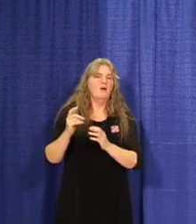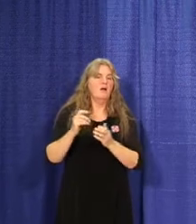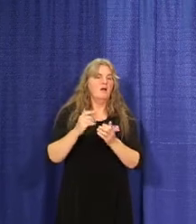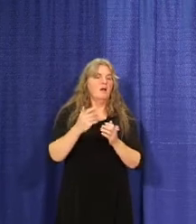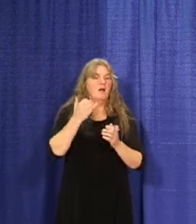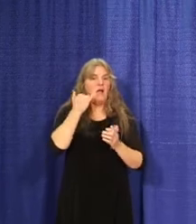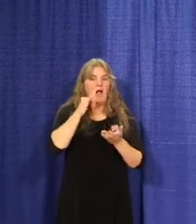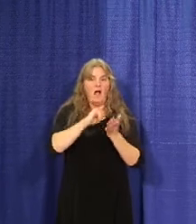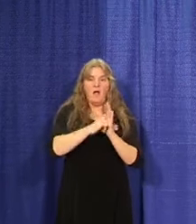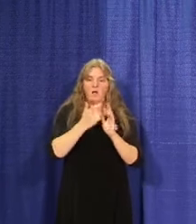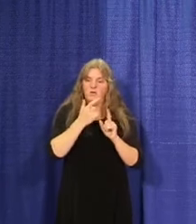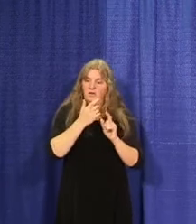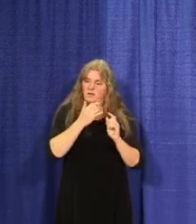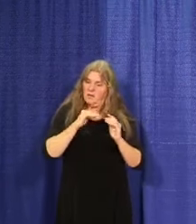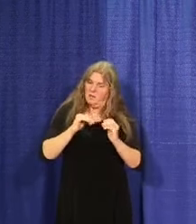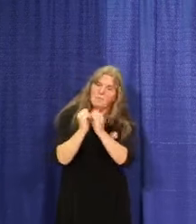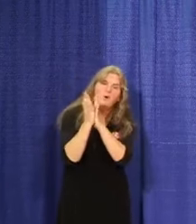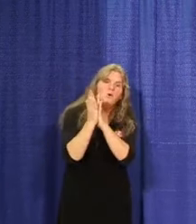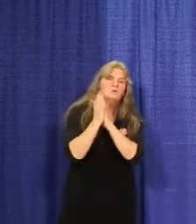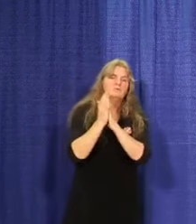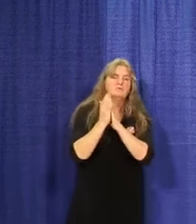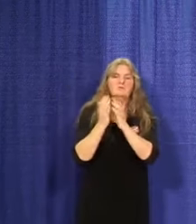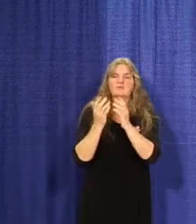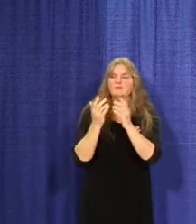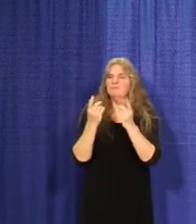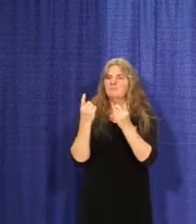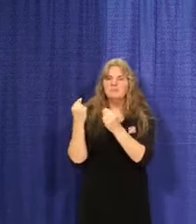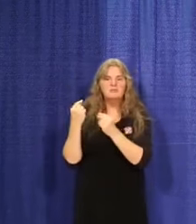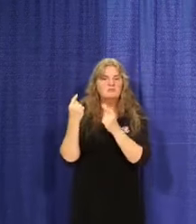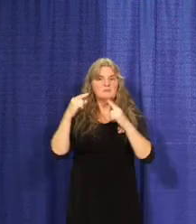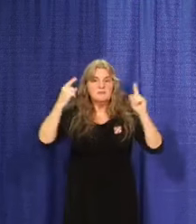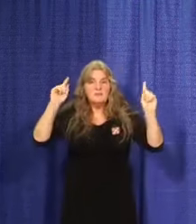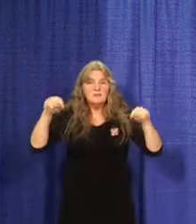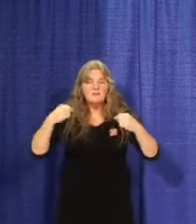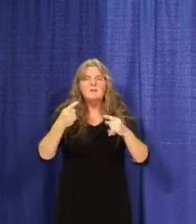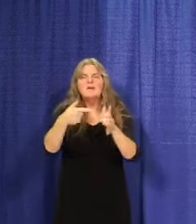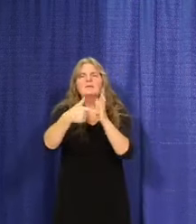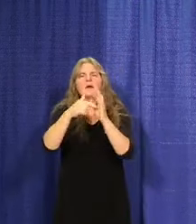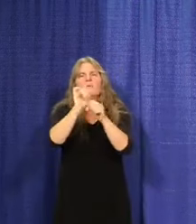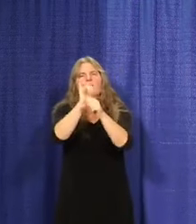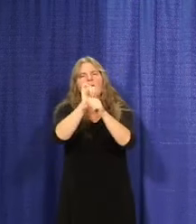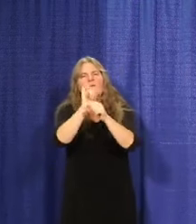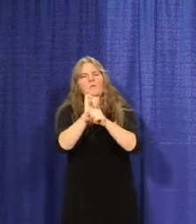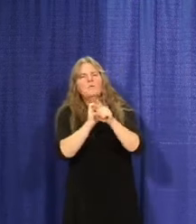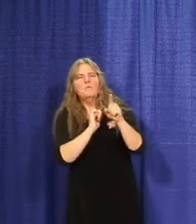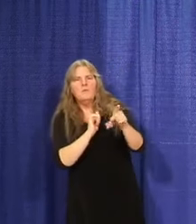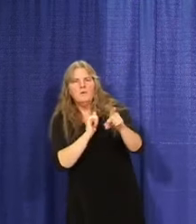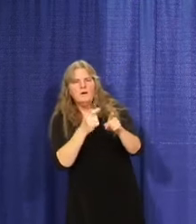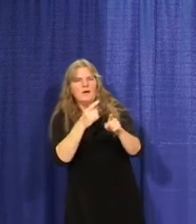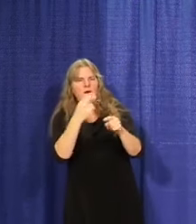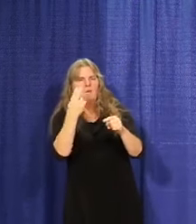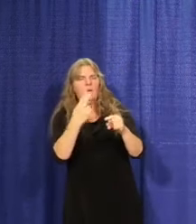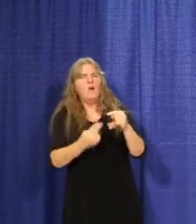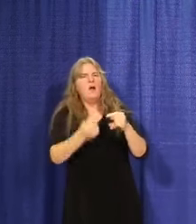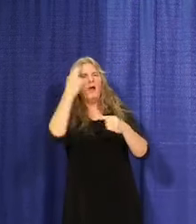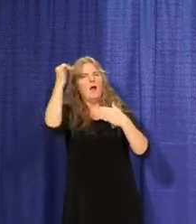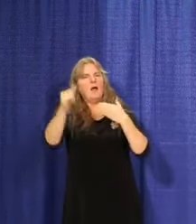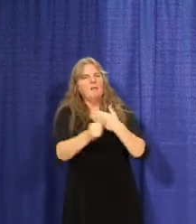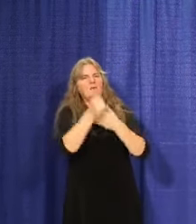Take in the workplace as one important example of an environment where higher risk practices might be occurring, especially as we start to stay